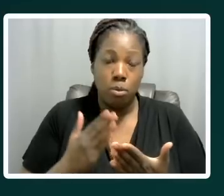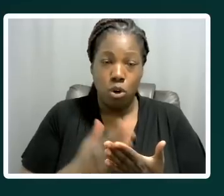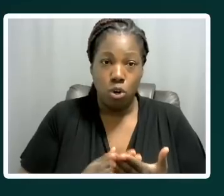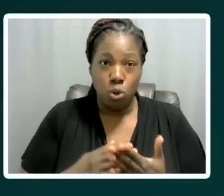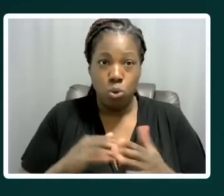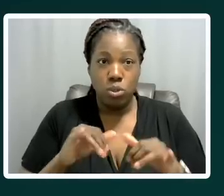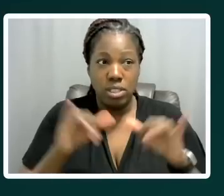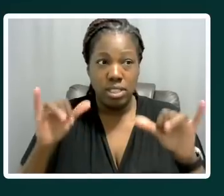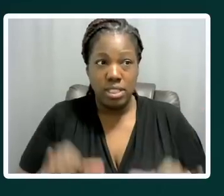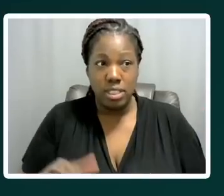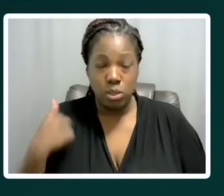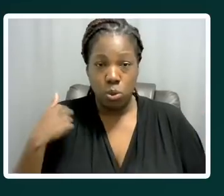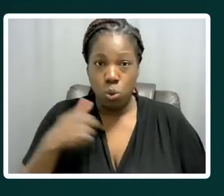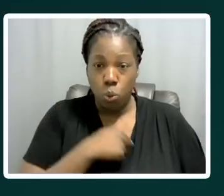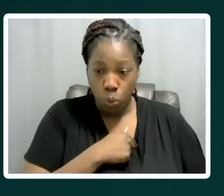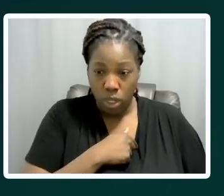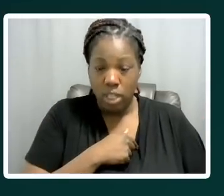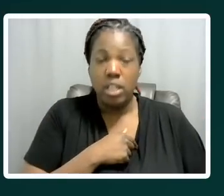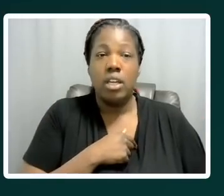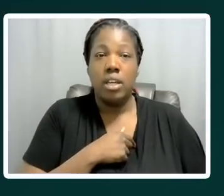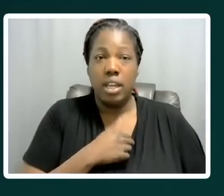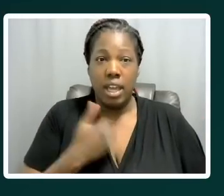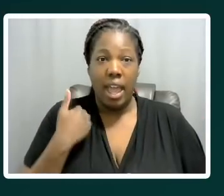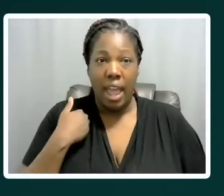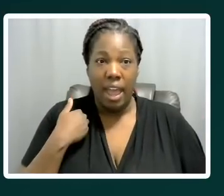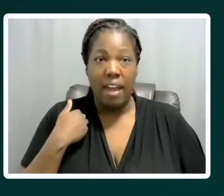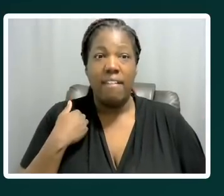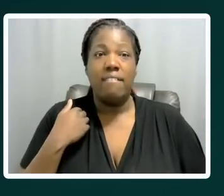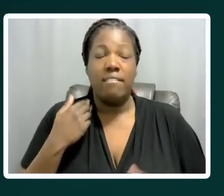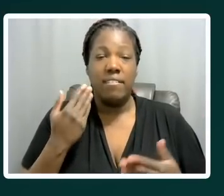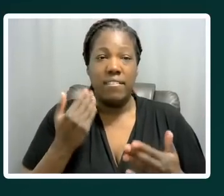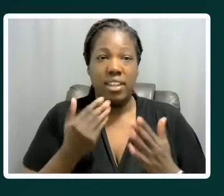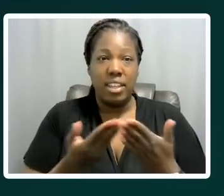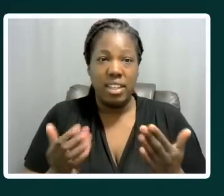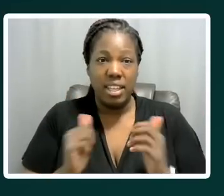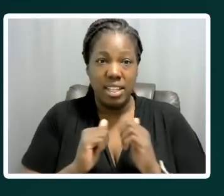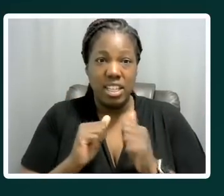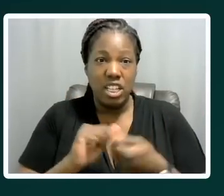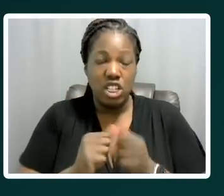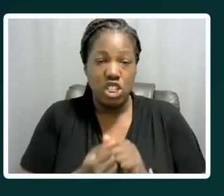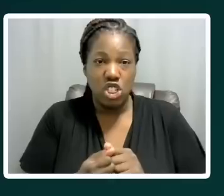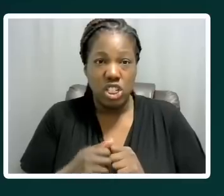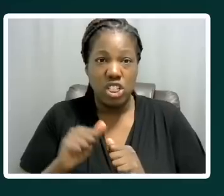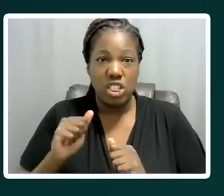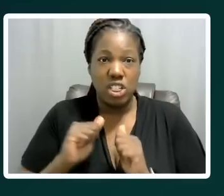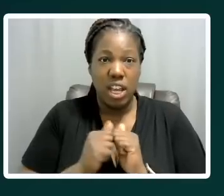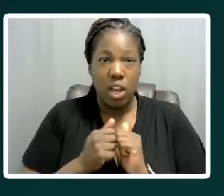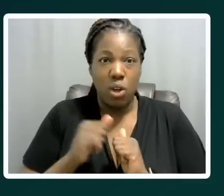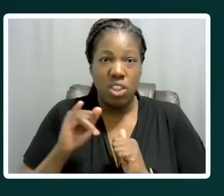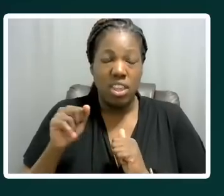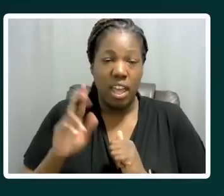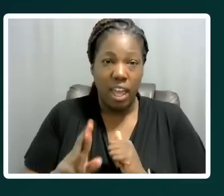we basically take the variable that changes how thick the air particles come and literally